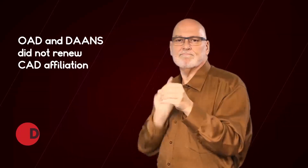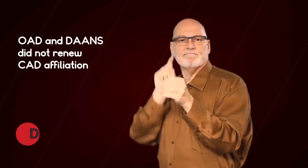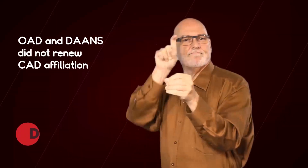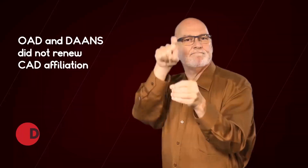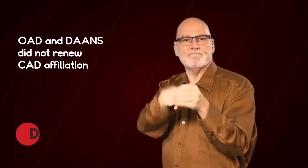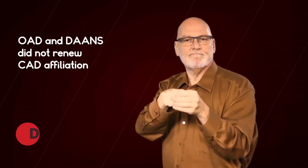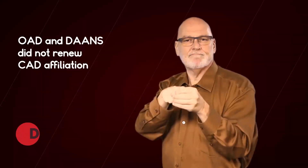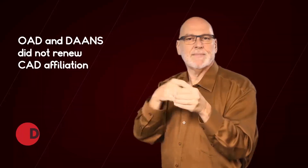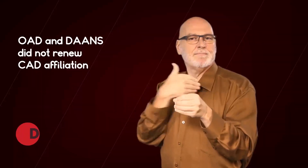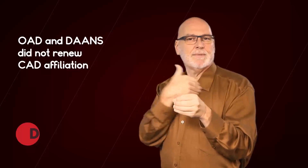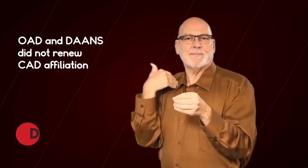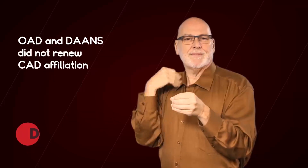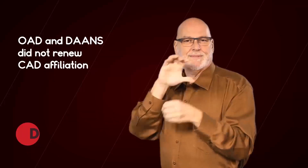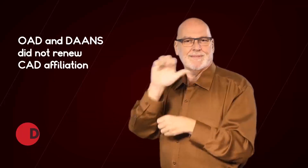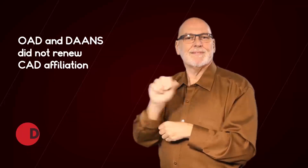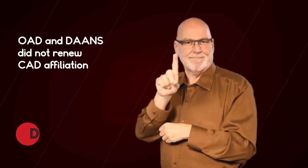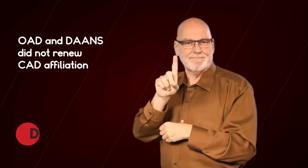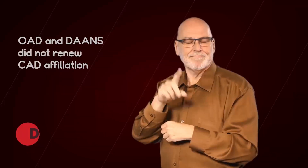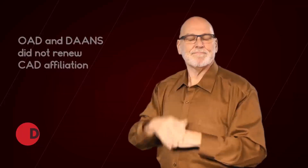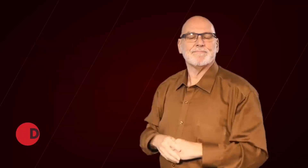their affiliation memberships.